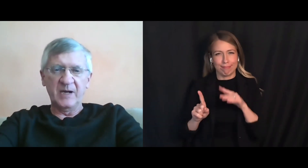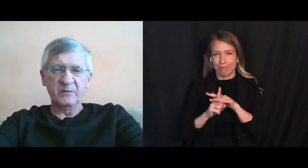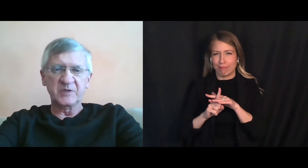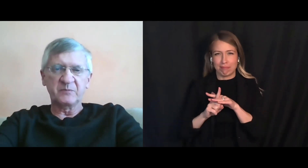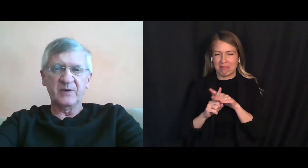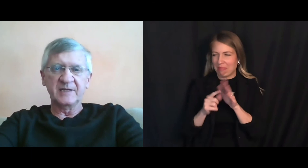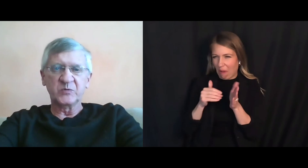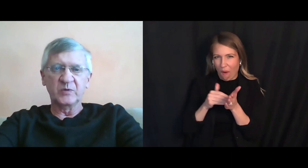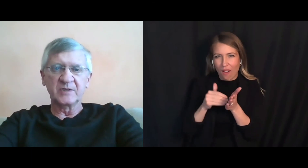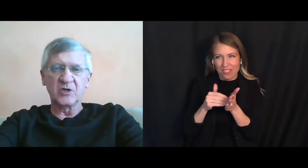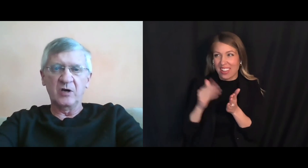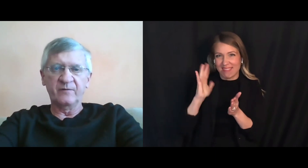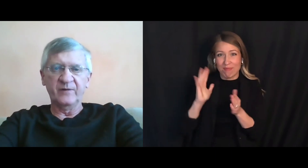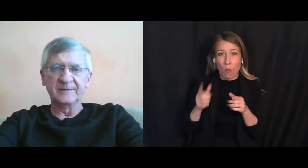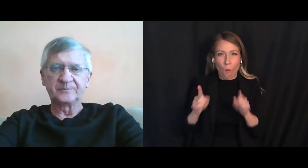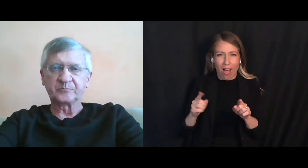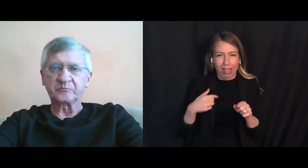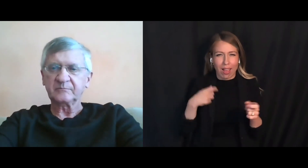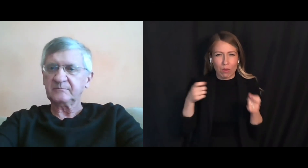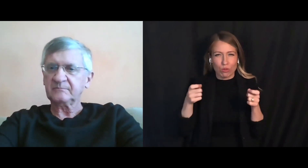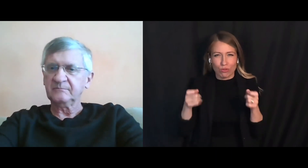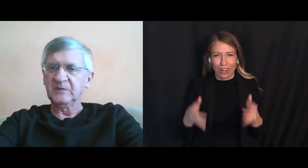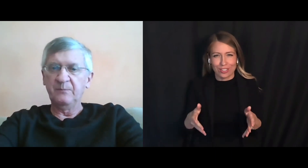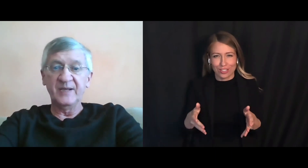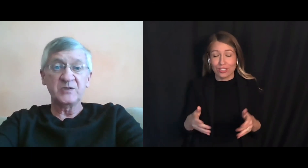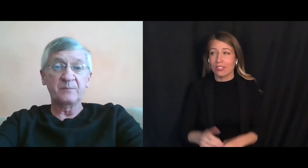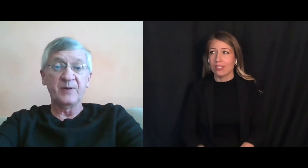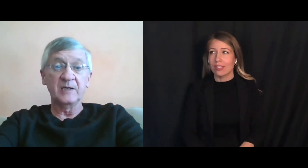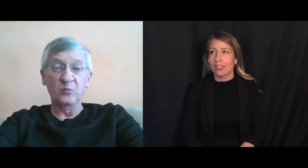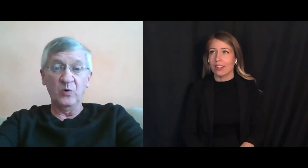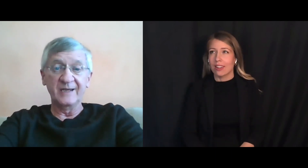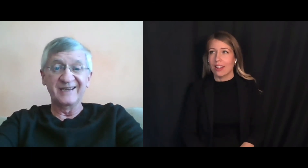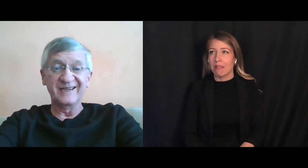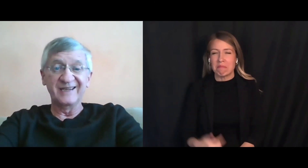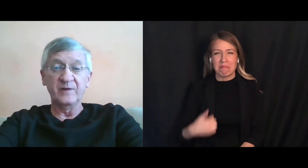And my response was often depends upon what deaf,